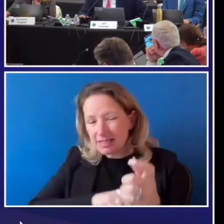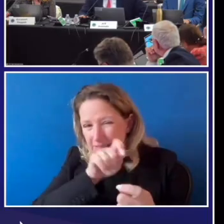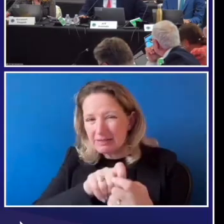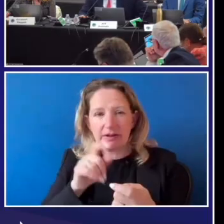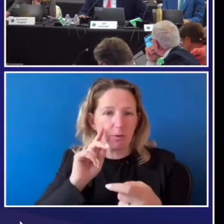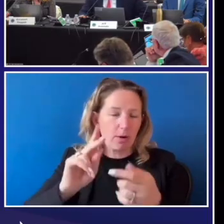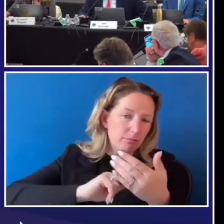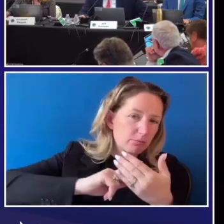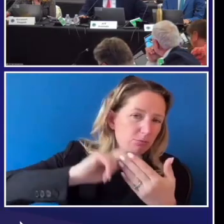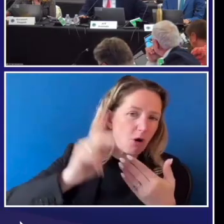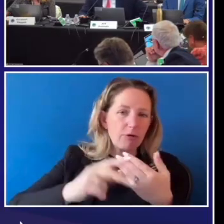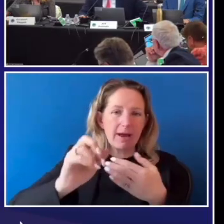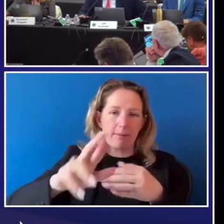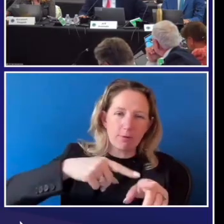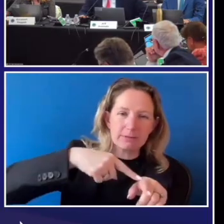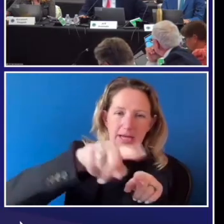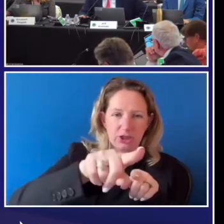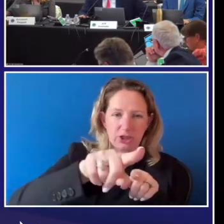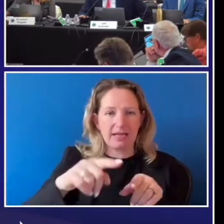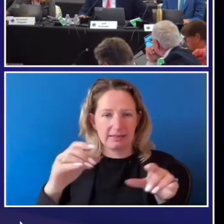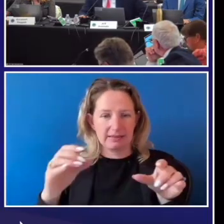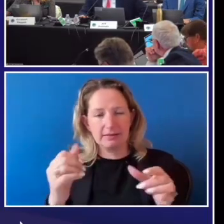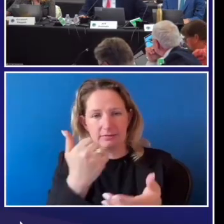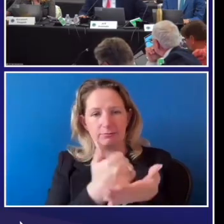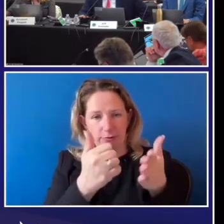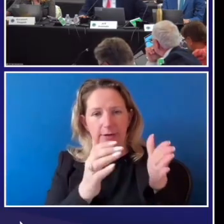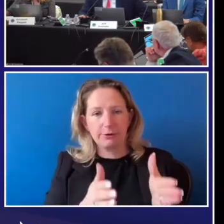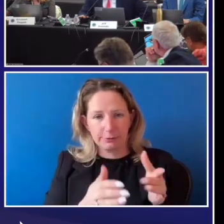creditors. Um, it's it's our belief that